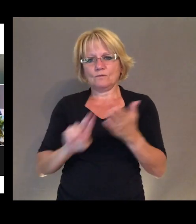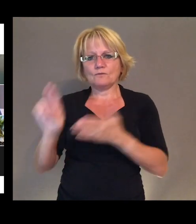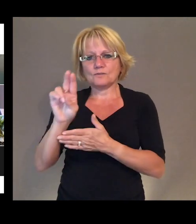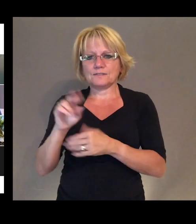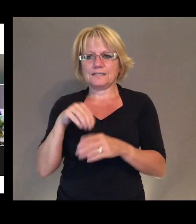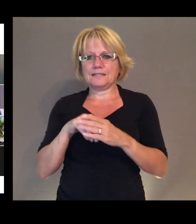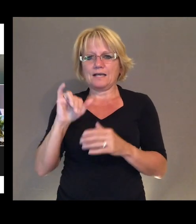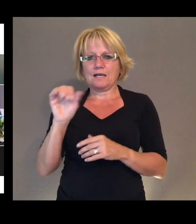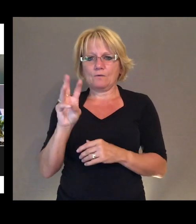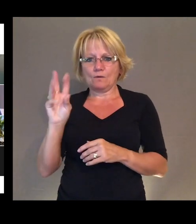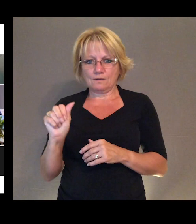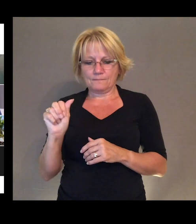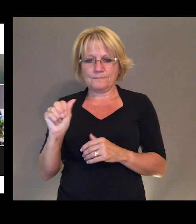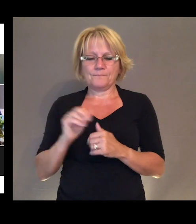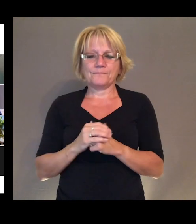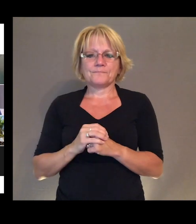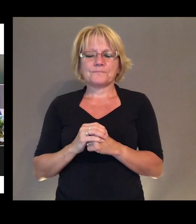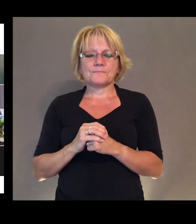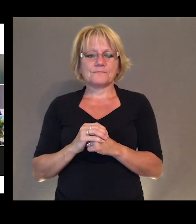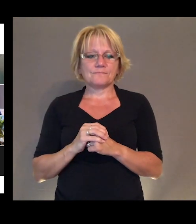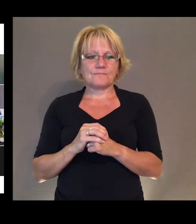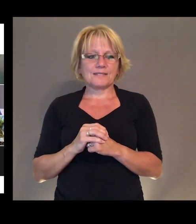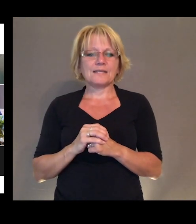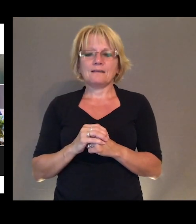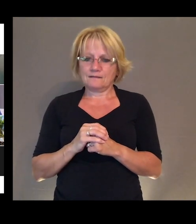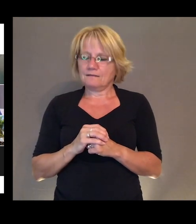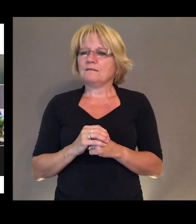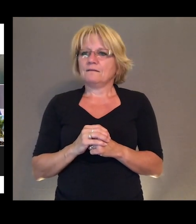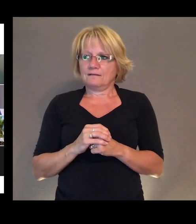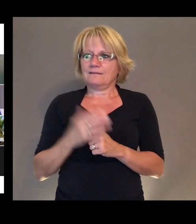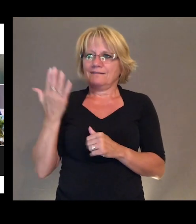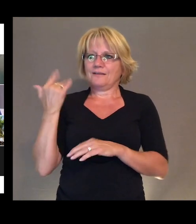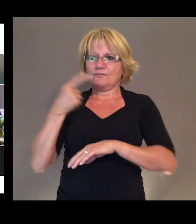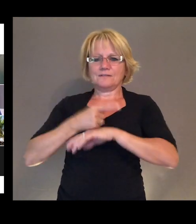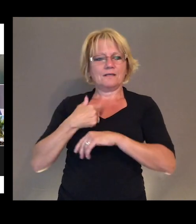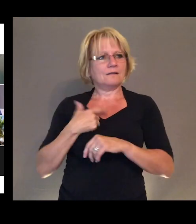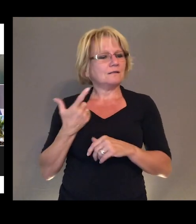He is, when I say we had a great conversation the other day, if you guys have not known him,